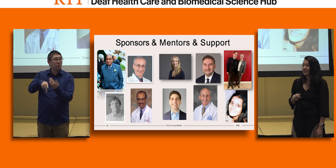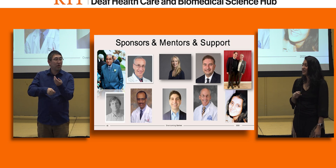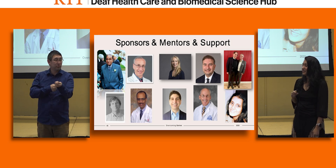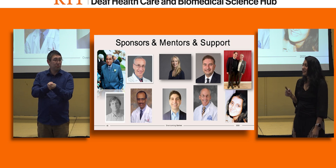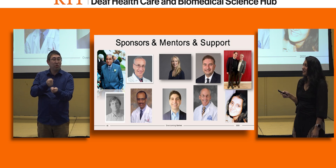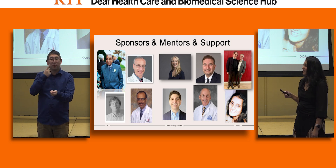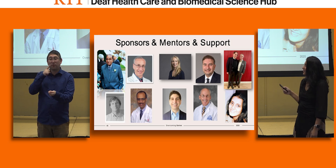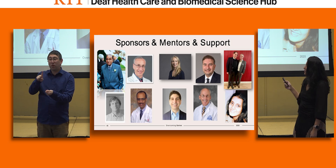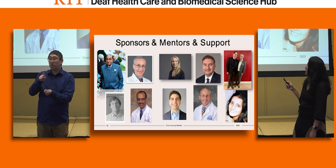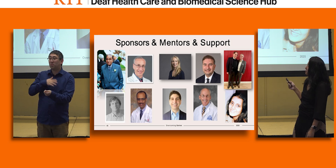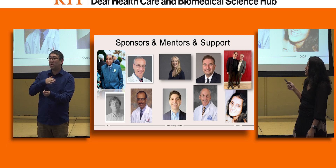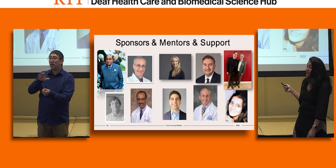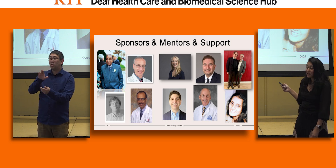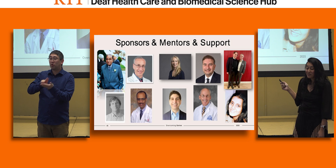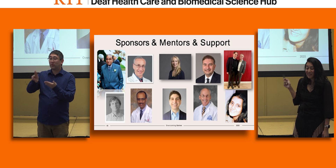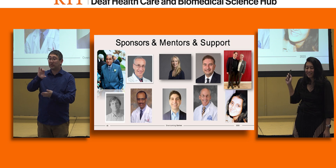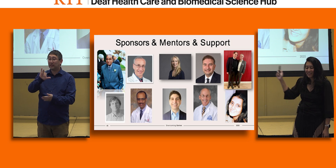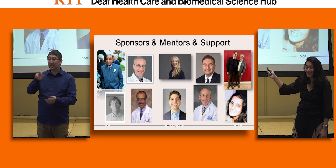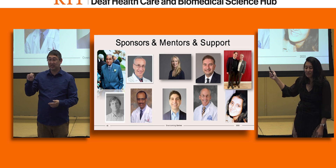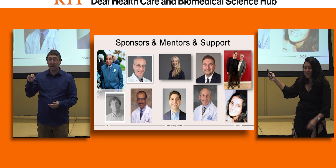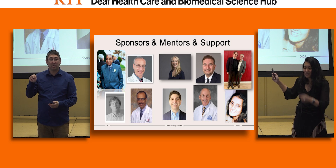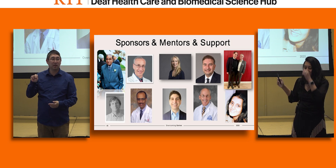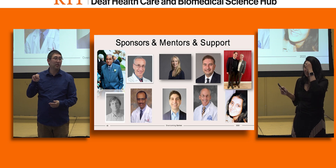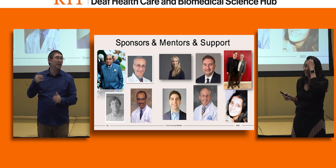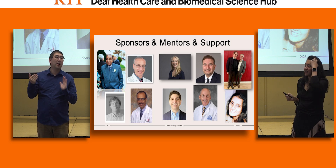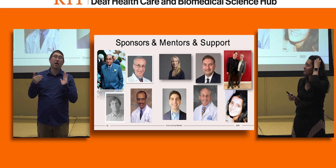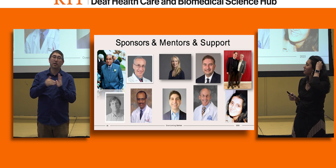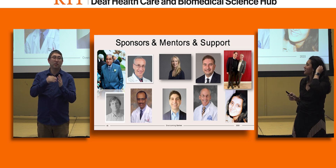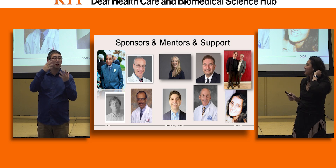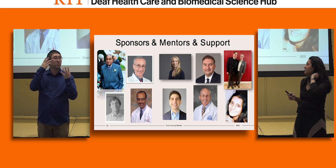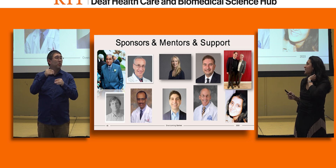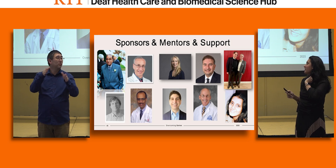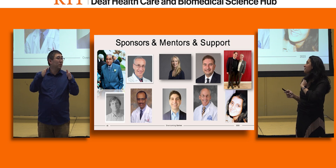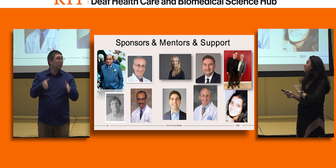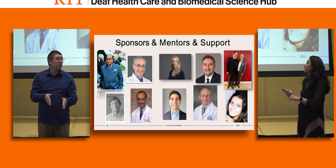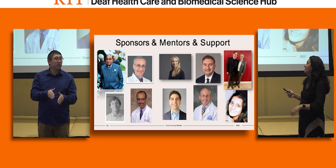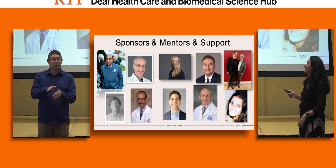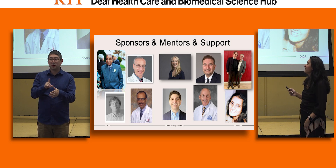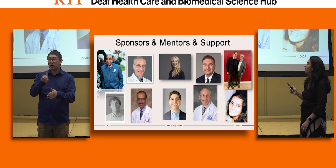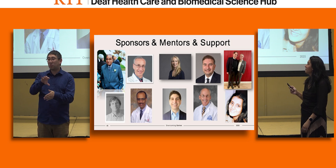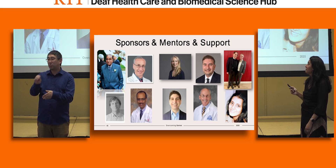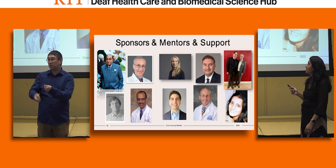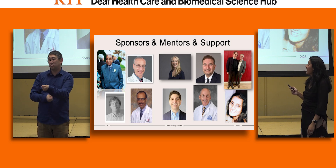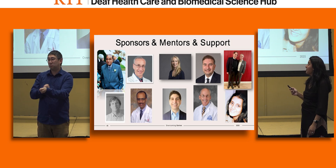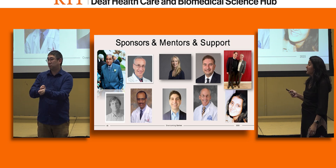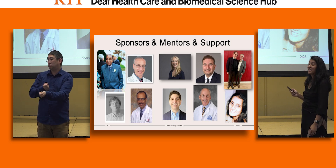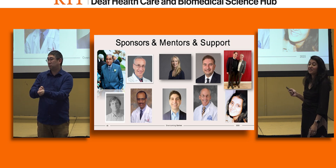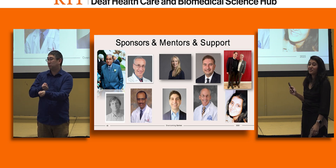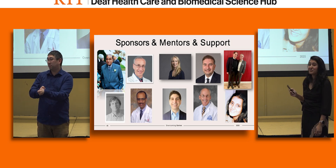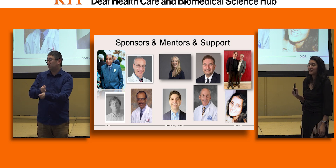and, again, a beautiful human and somebody who was 100% behind advocating for me